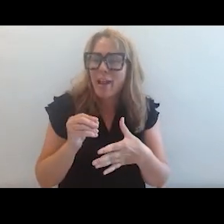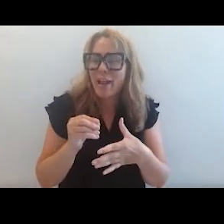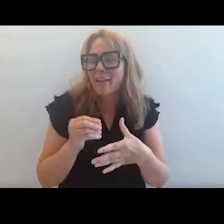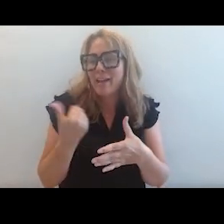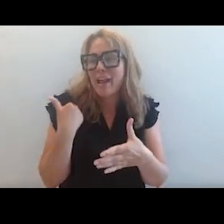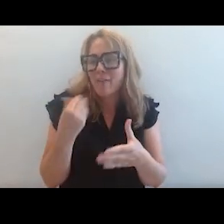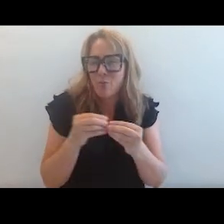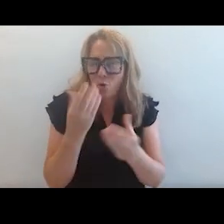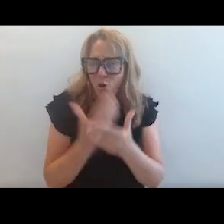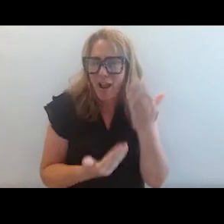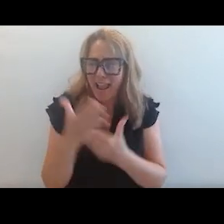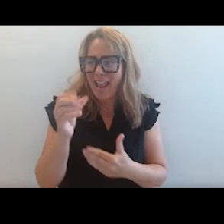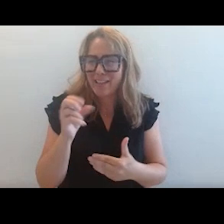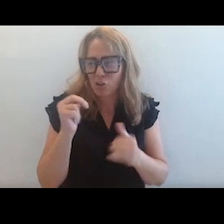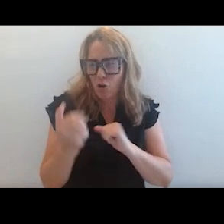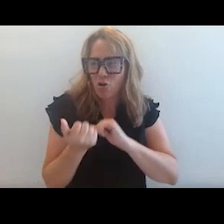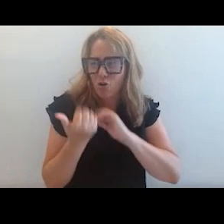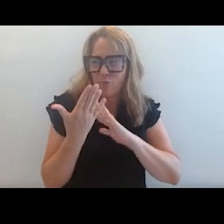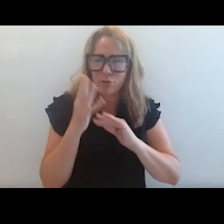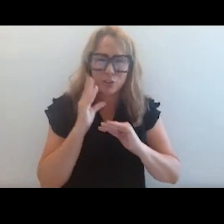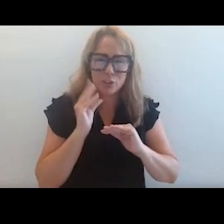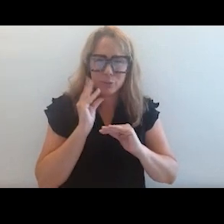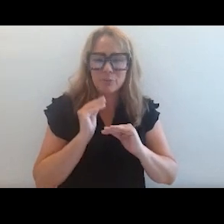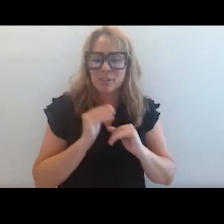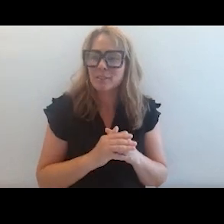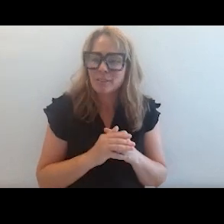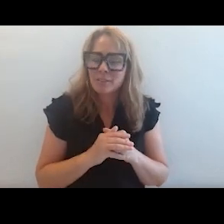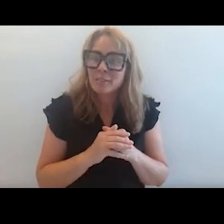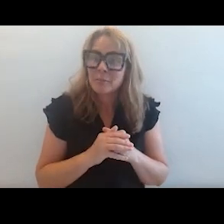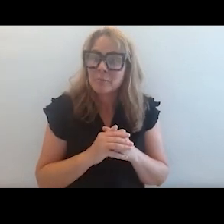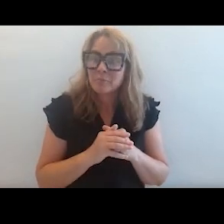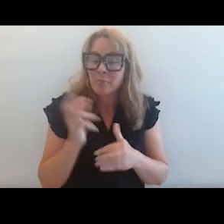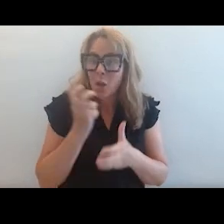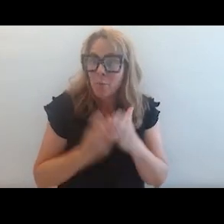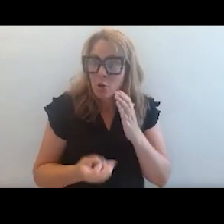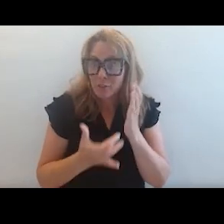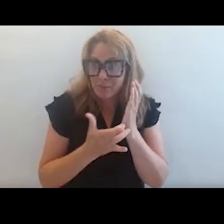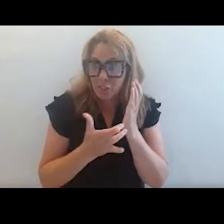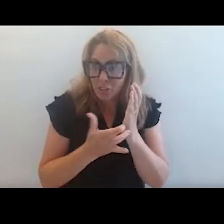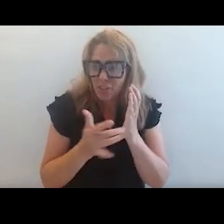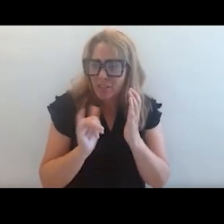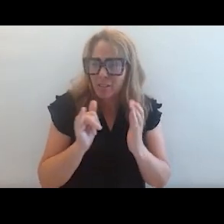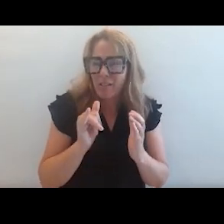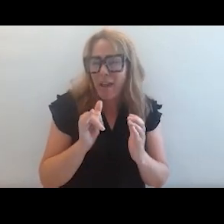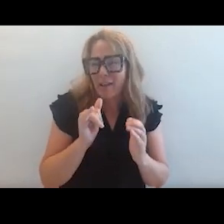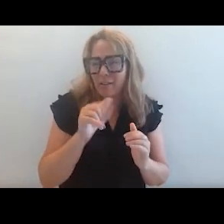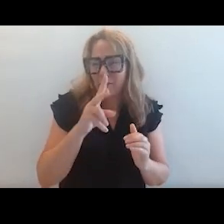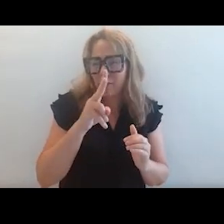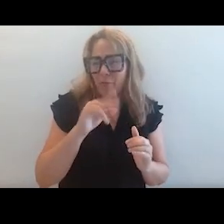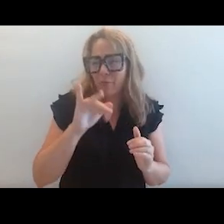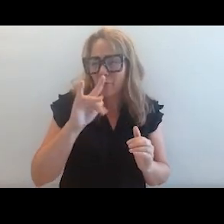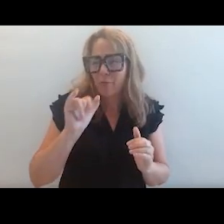experience. Immersive technologies like virtual reality provide a safe space to practice skills